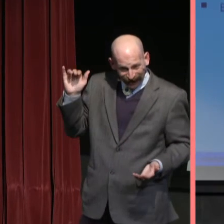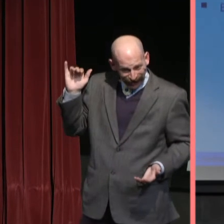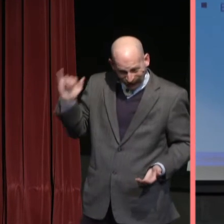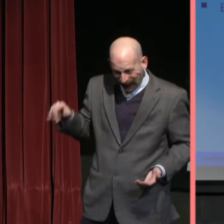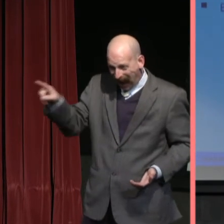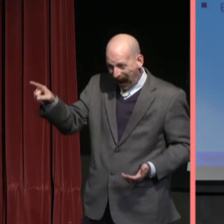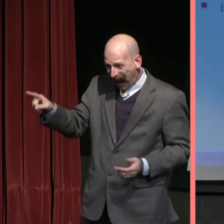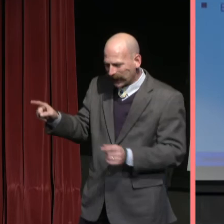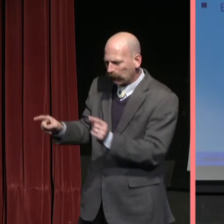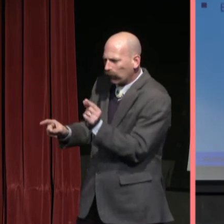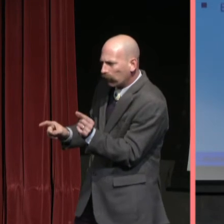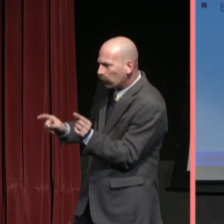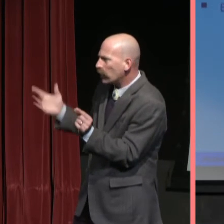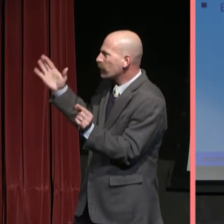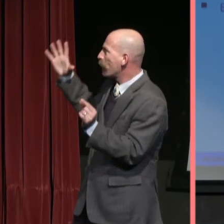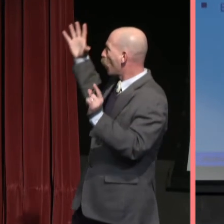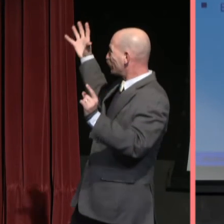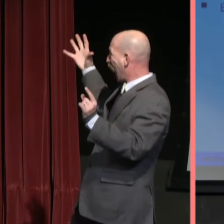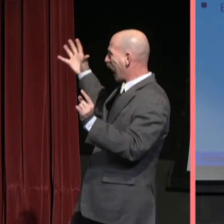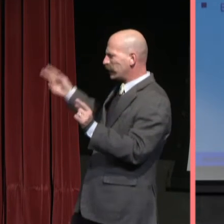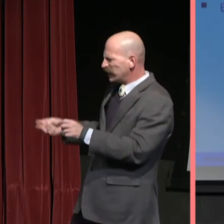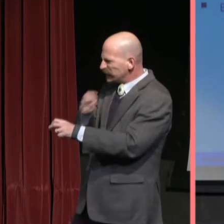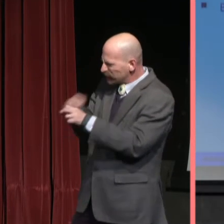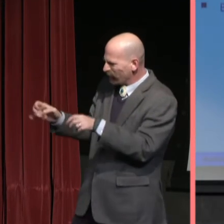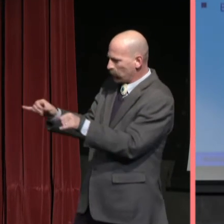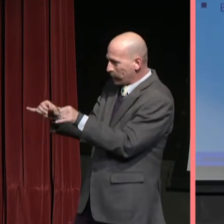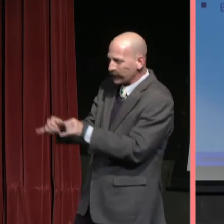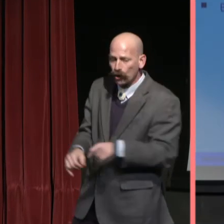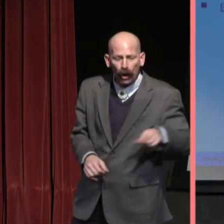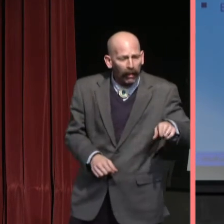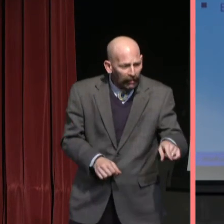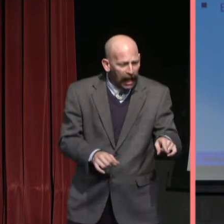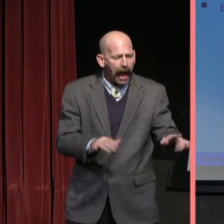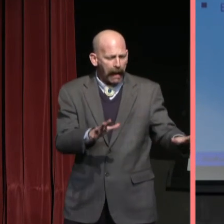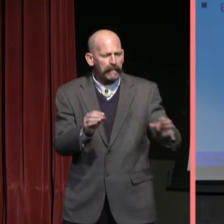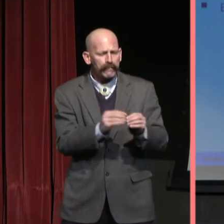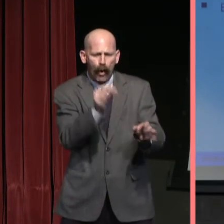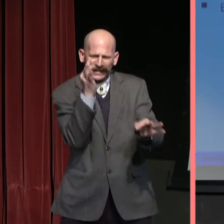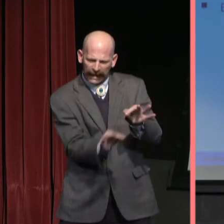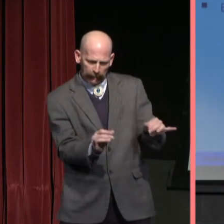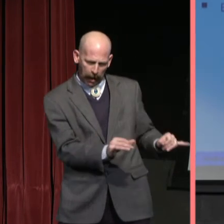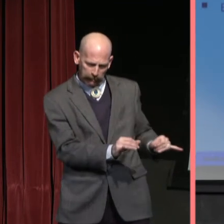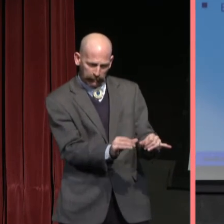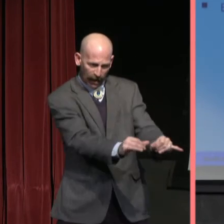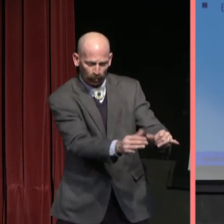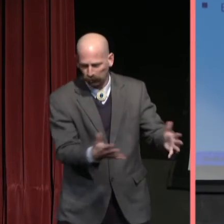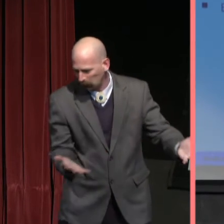to measure oxygen than it is to measure CO2, if you just take this number here. It's not as simple as that of course and it's actually not that much harder.